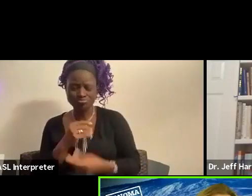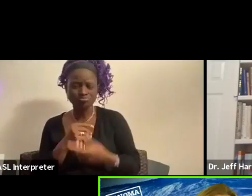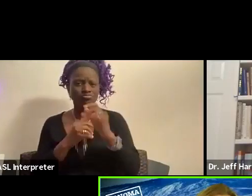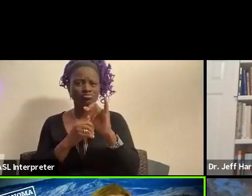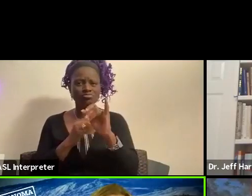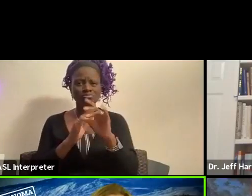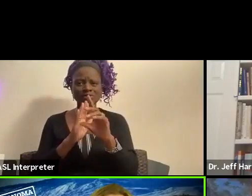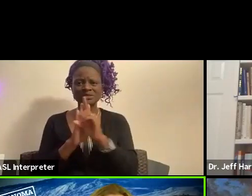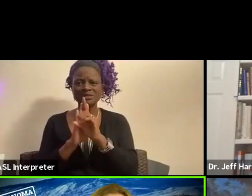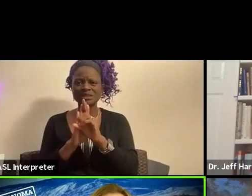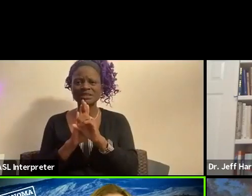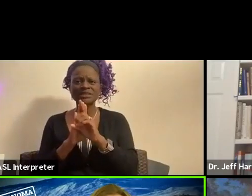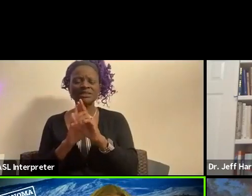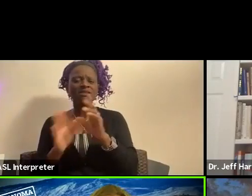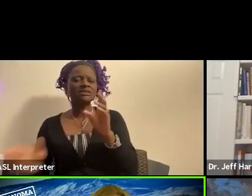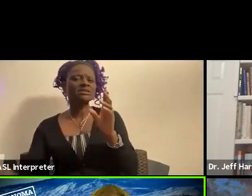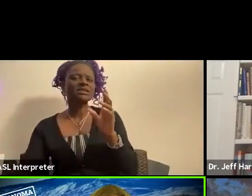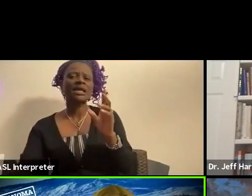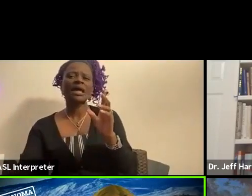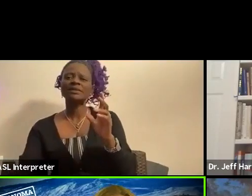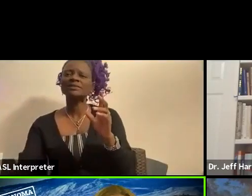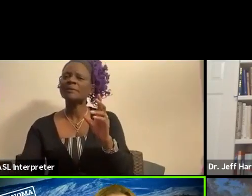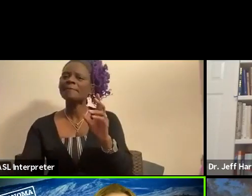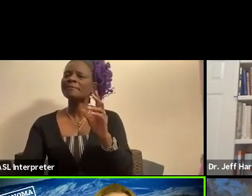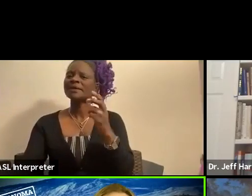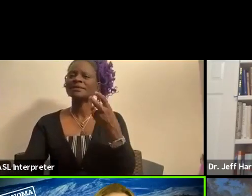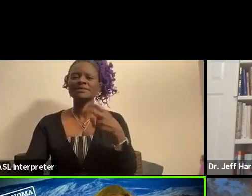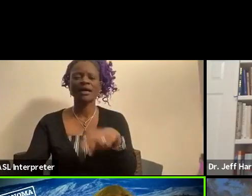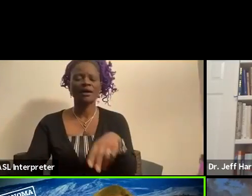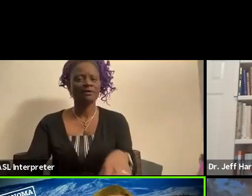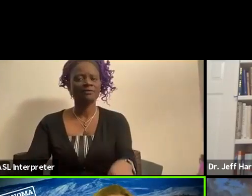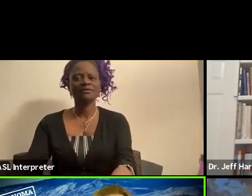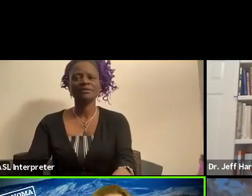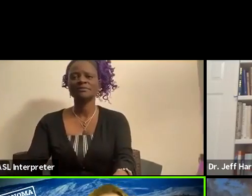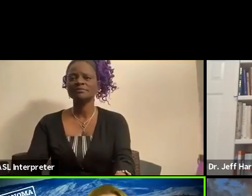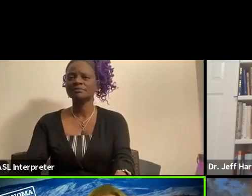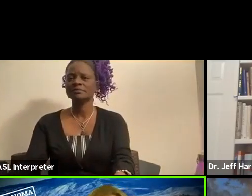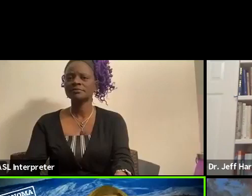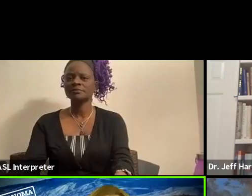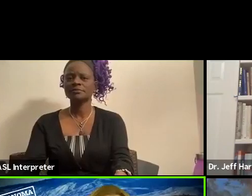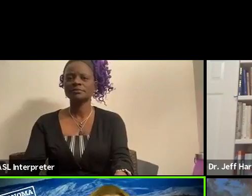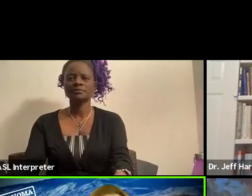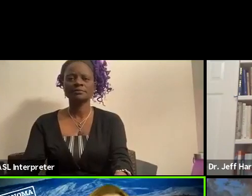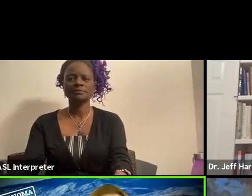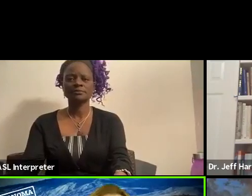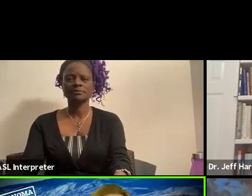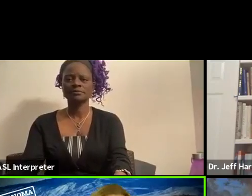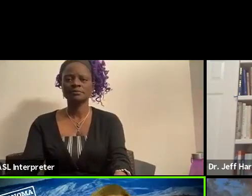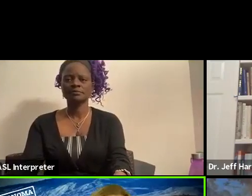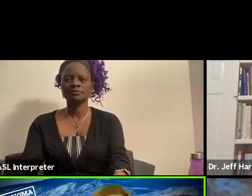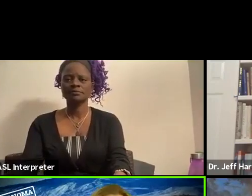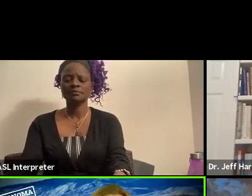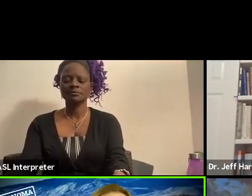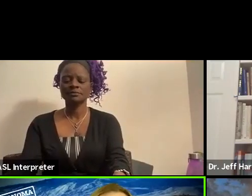come to rely on has been extremely challenging. On that note of other things that we missed, we missed having normal